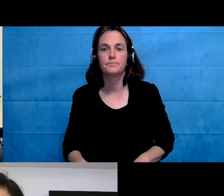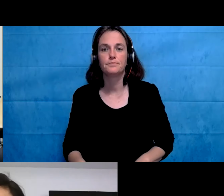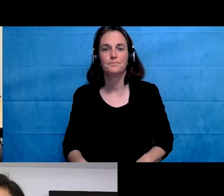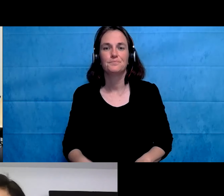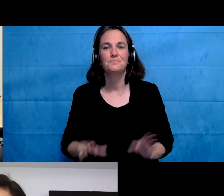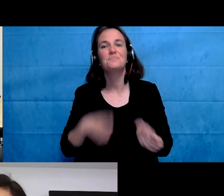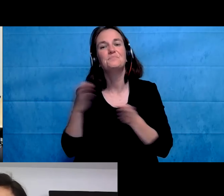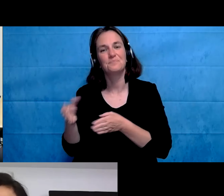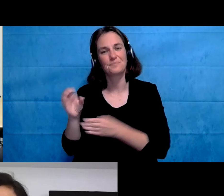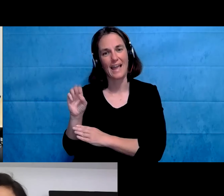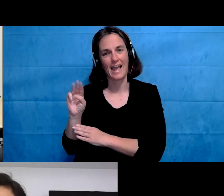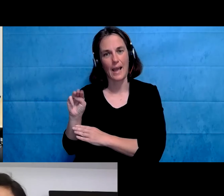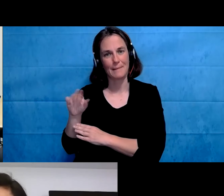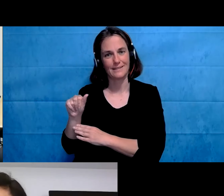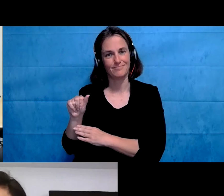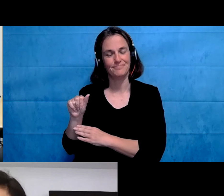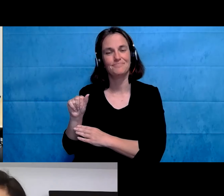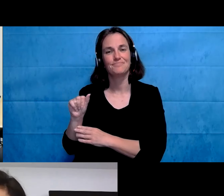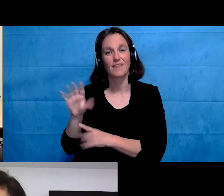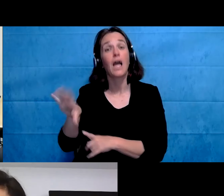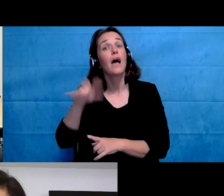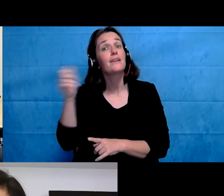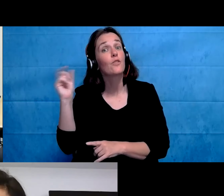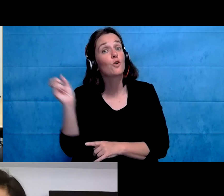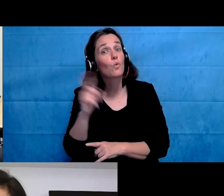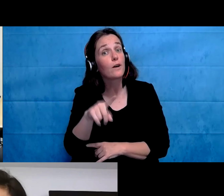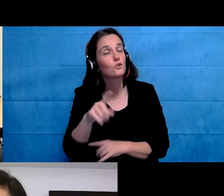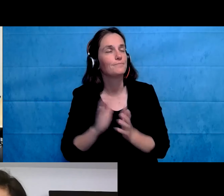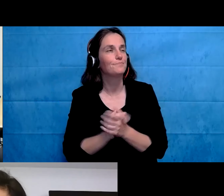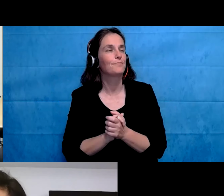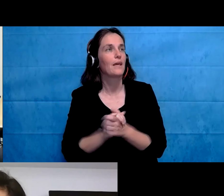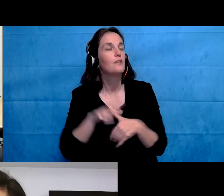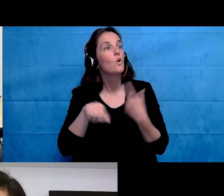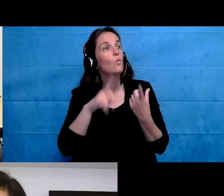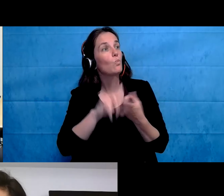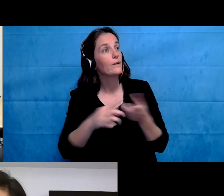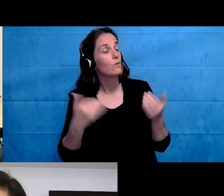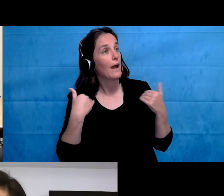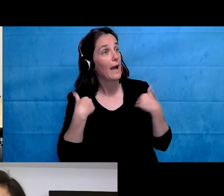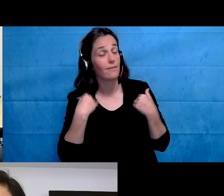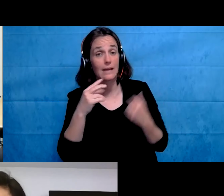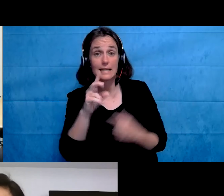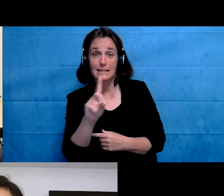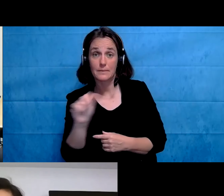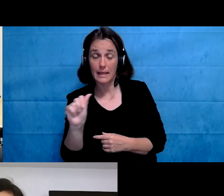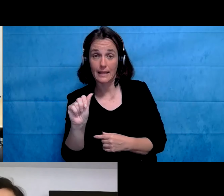That brings me to another question, which is, when you have disabilities or conditions like this